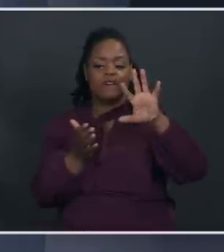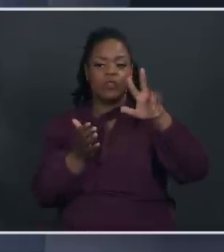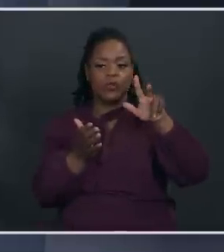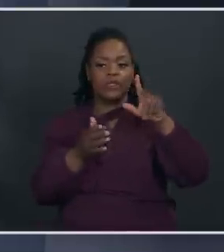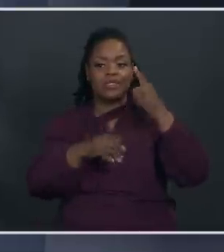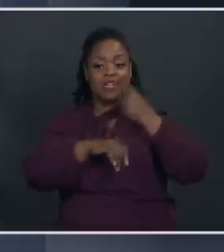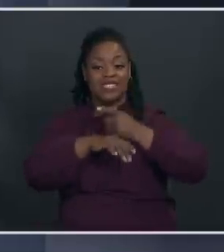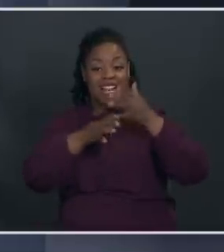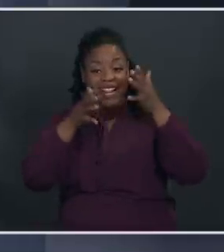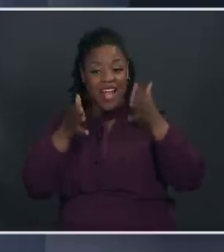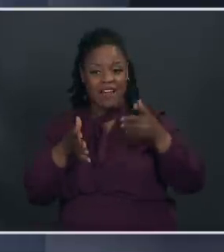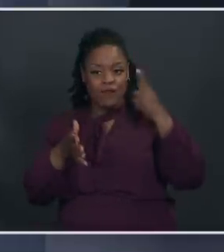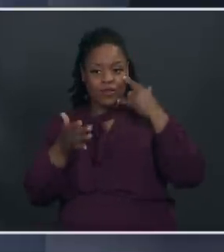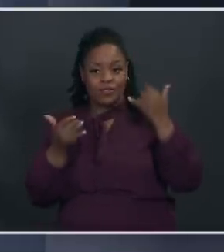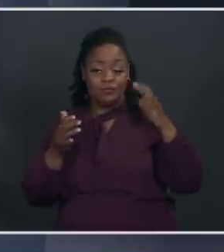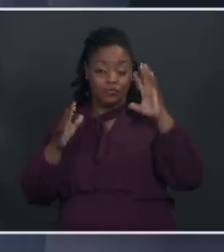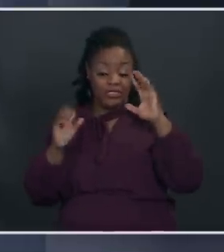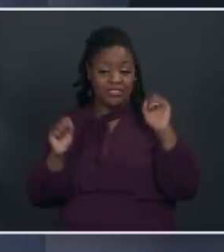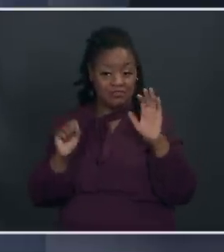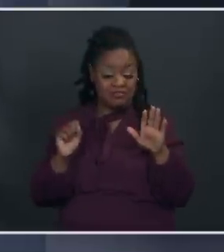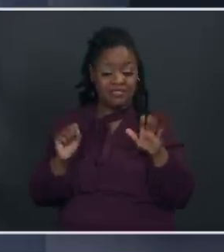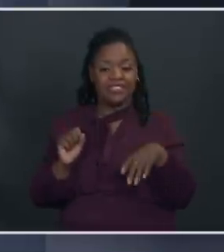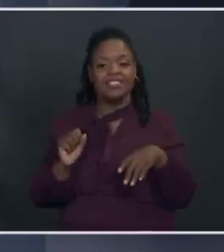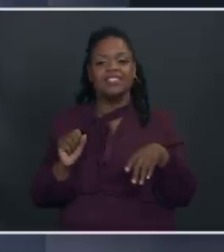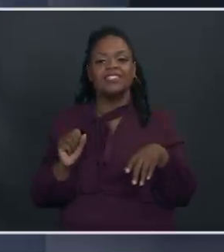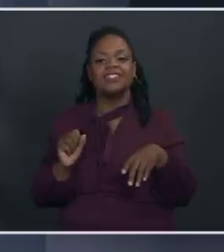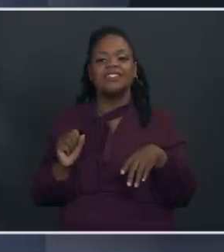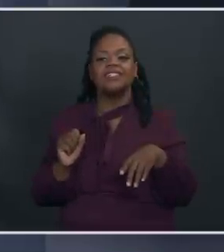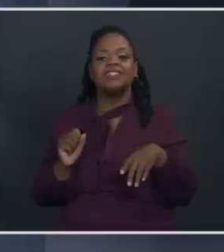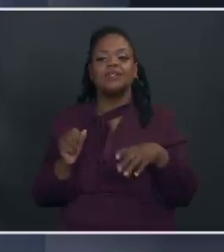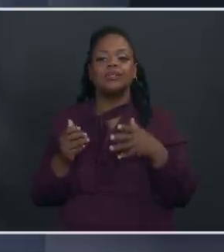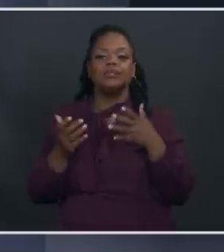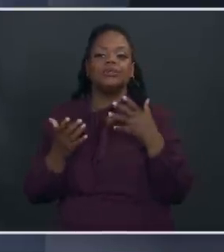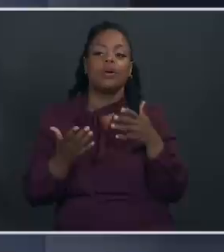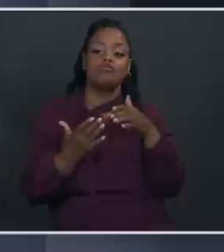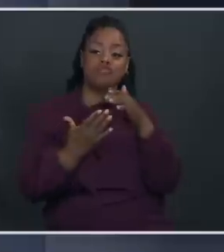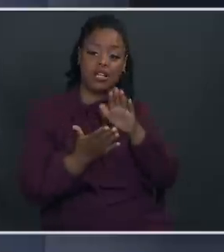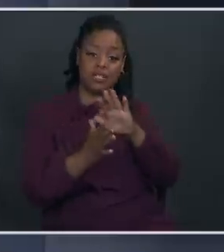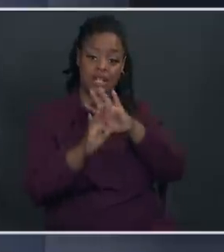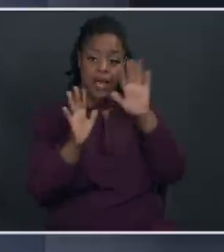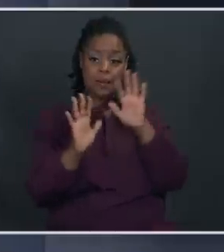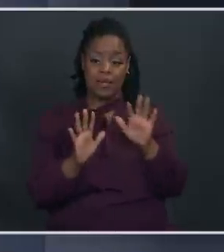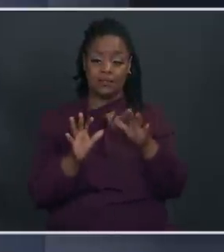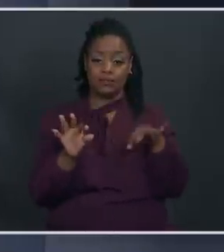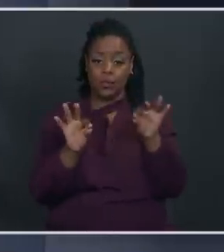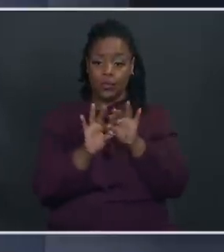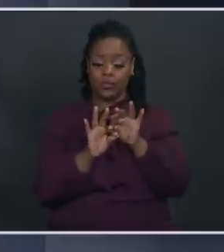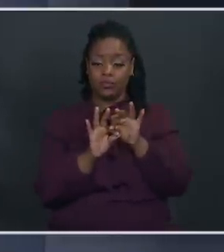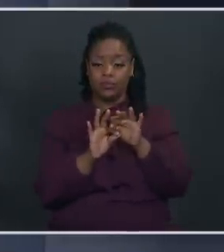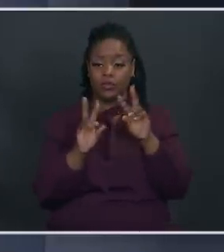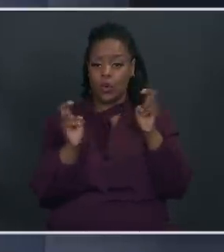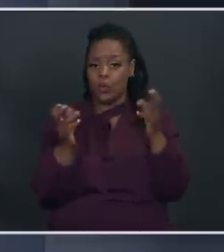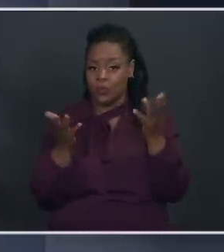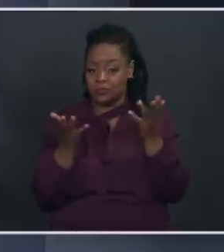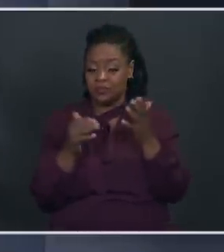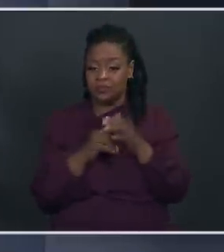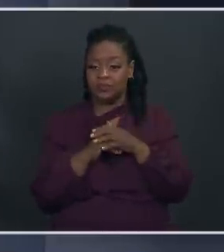is an issue that the President has conveyed to members of his Cabinet and members of his senior team as an absolute priority.